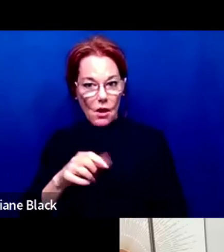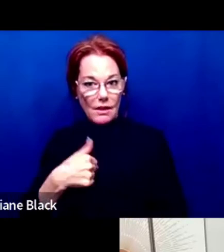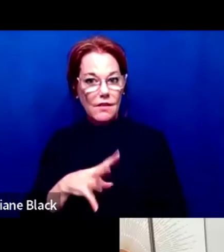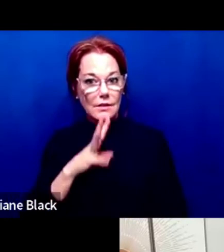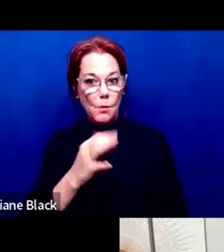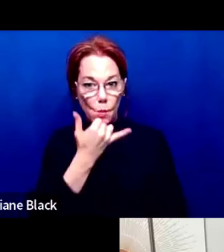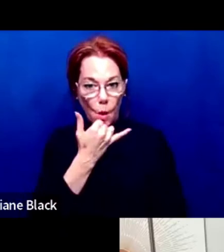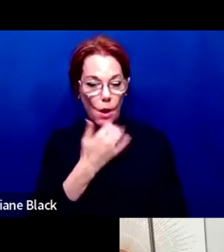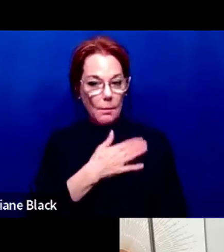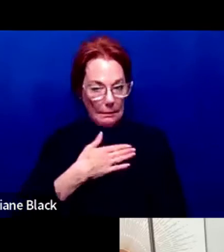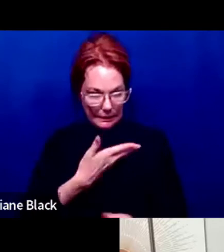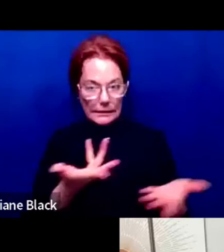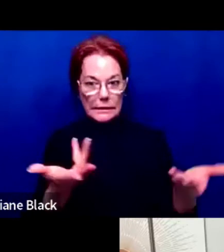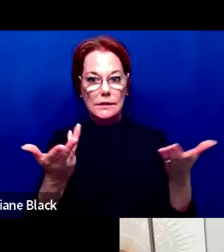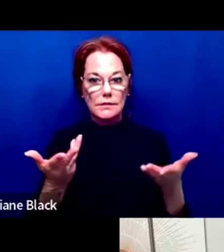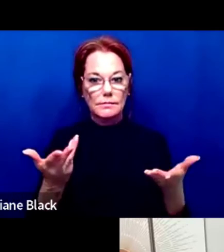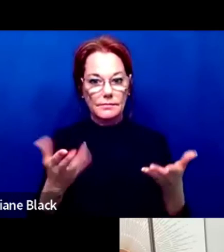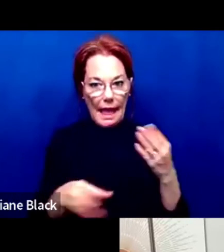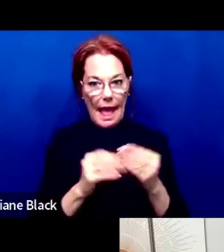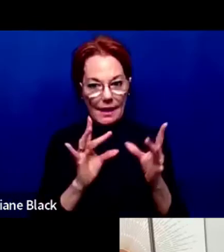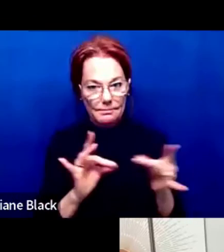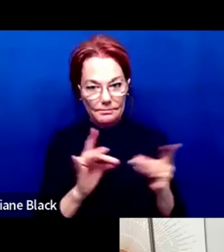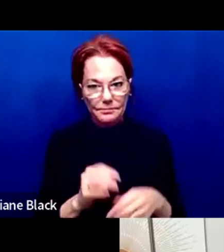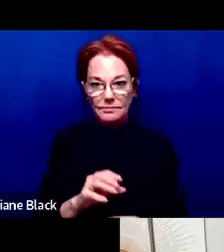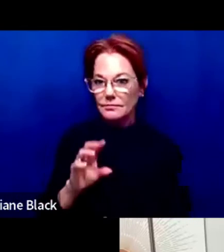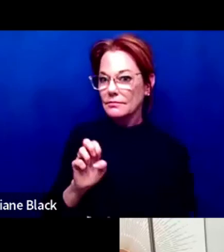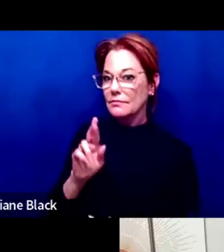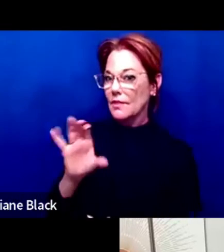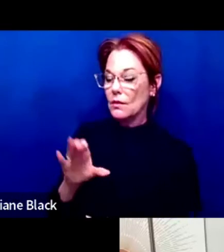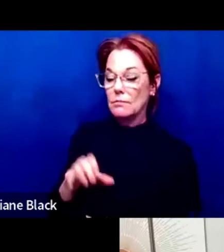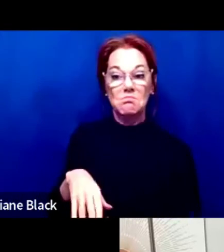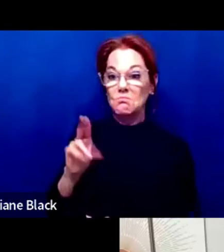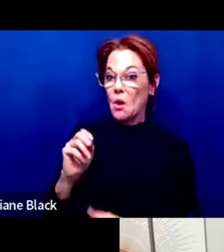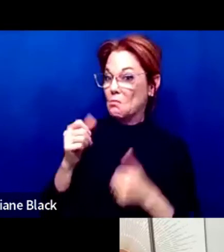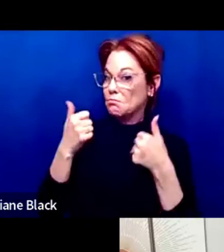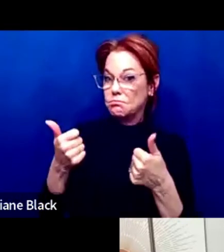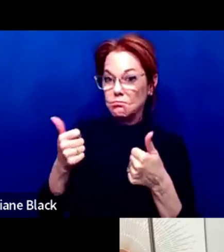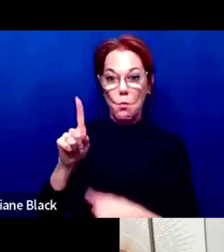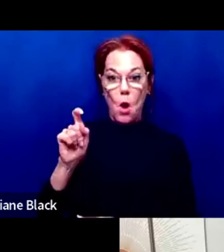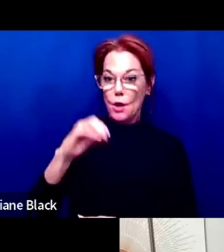feel free to chime in. Oh, Eric Washington: no, no, I think that's, that's, that's 100%. Correct. So I left out a very